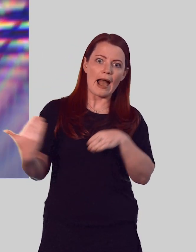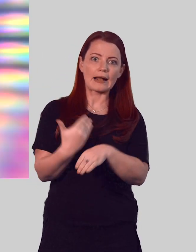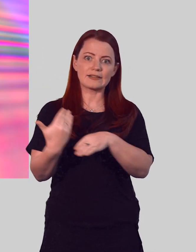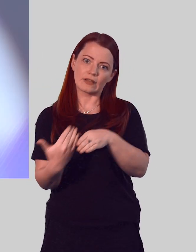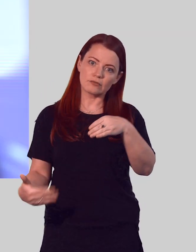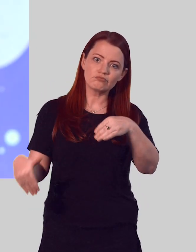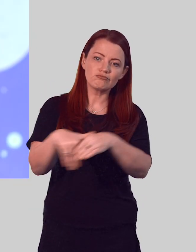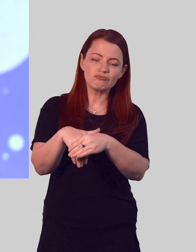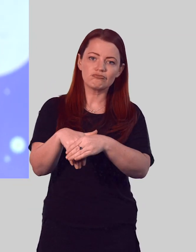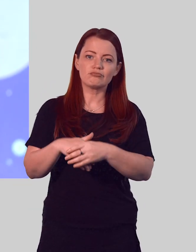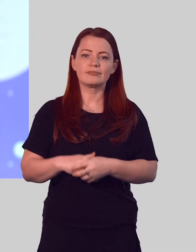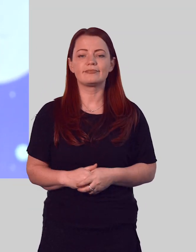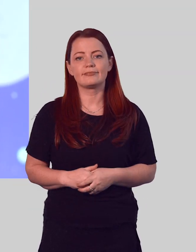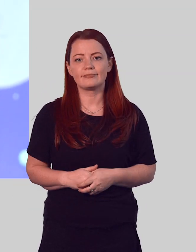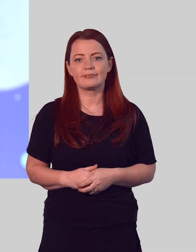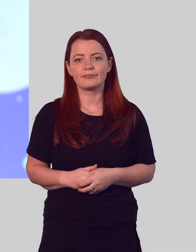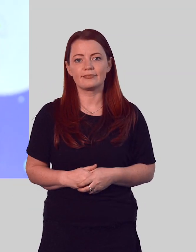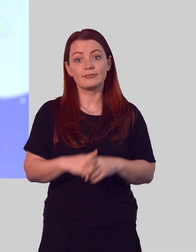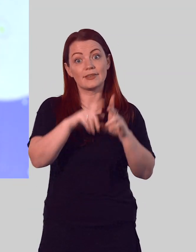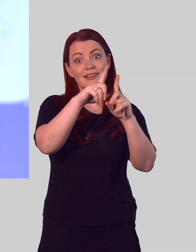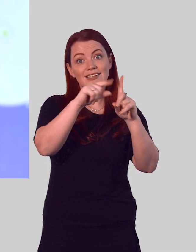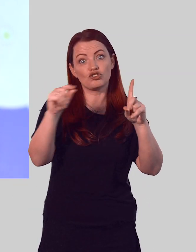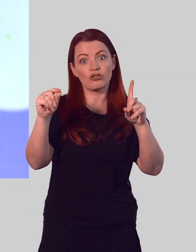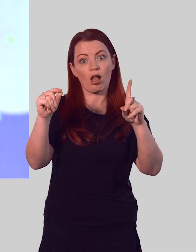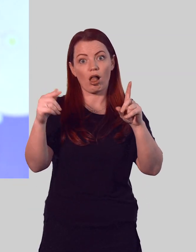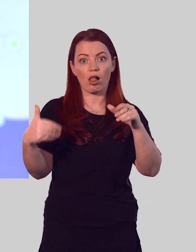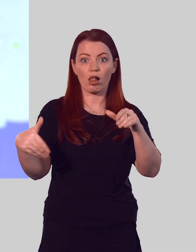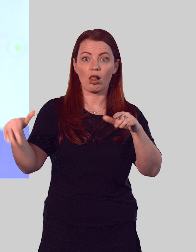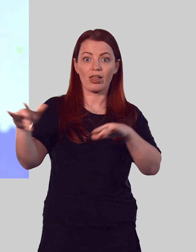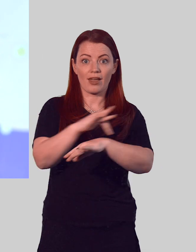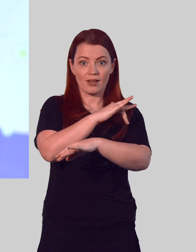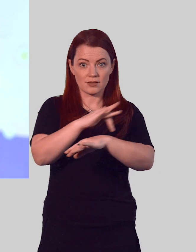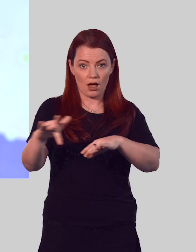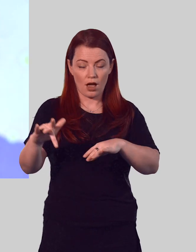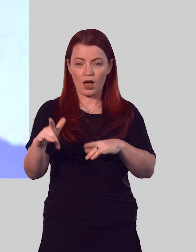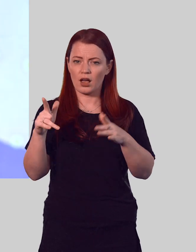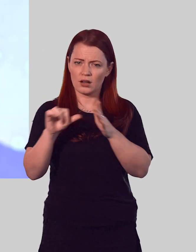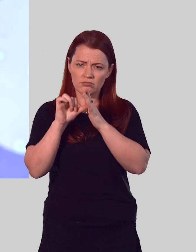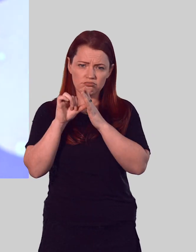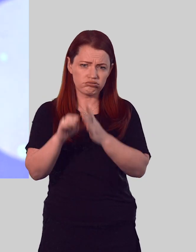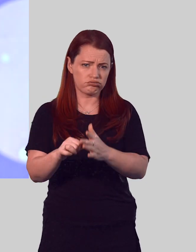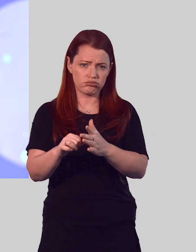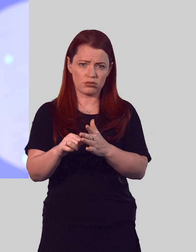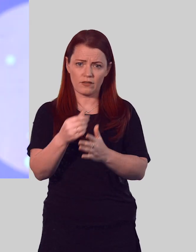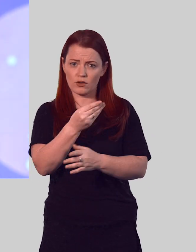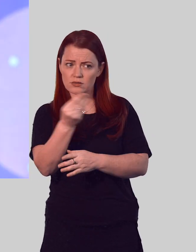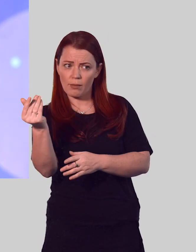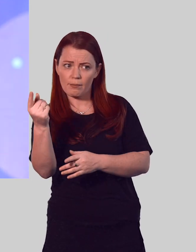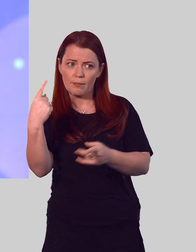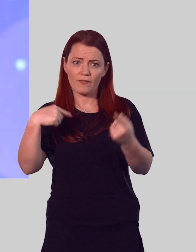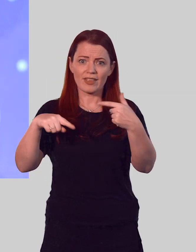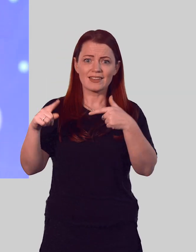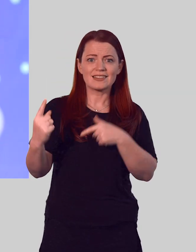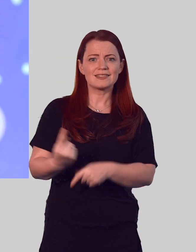In digital participatory theatre it may be more difficult for some of these self-initiated actions to